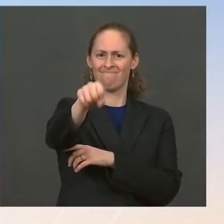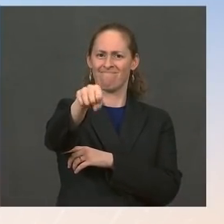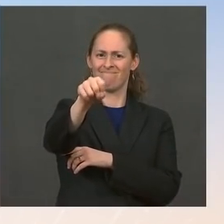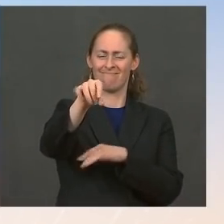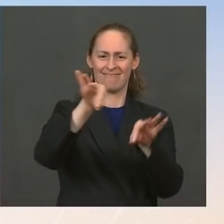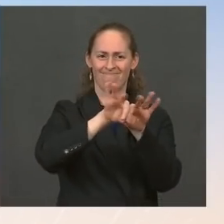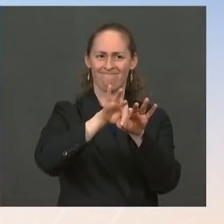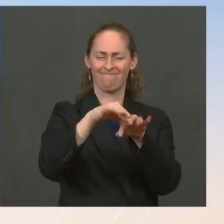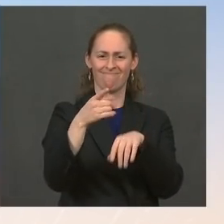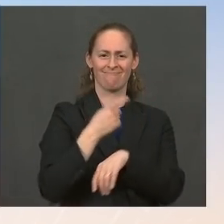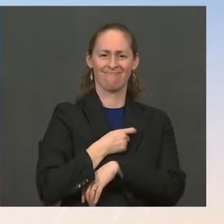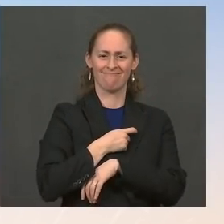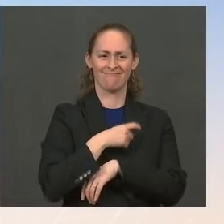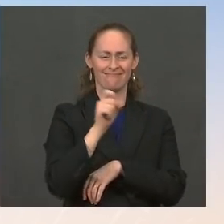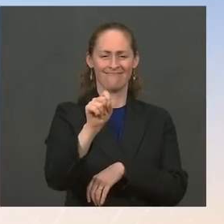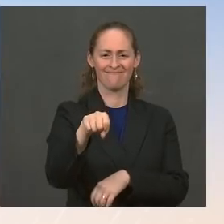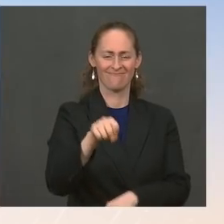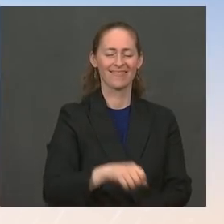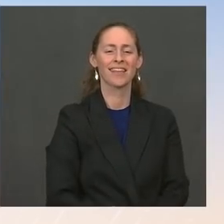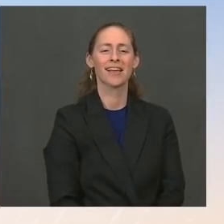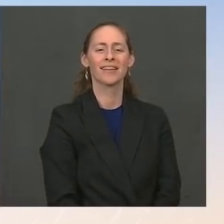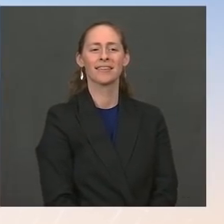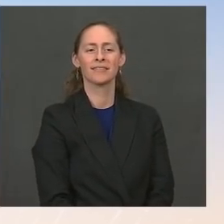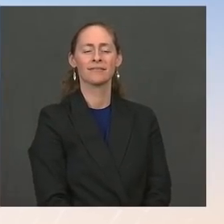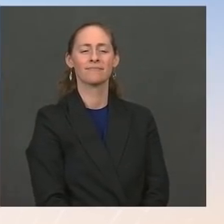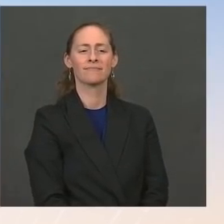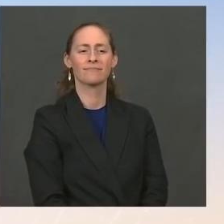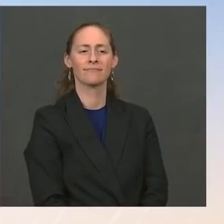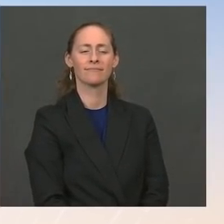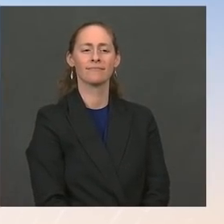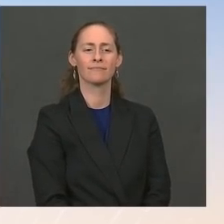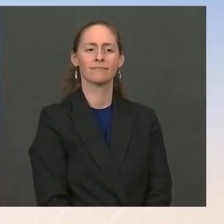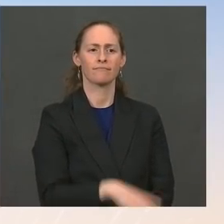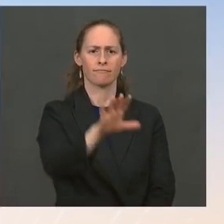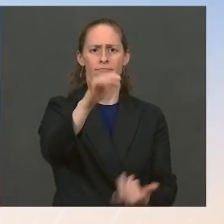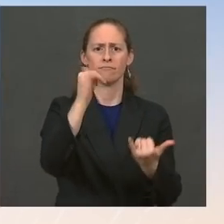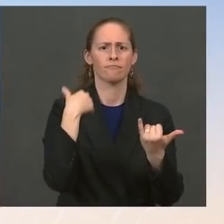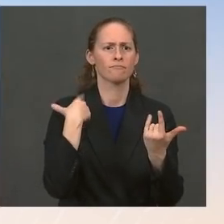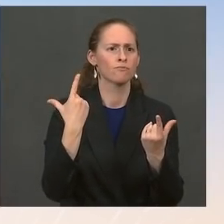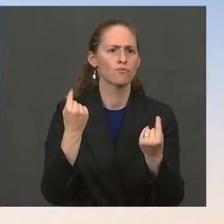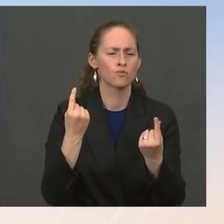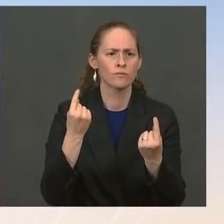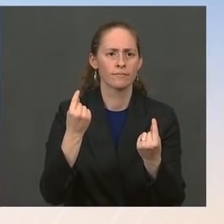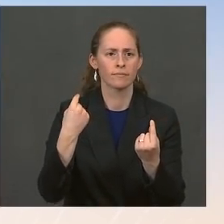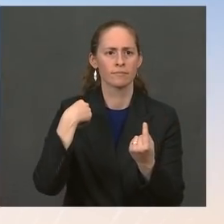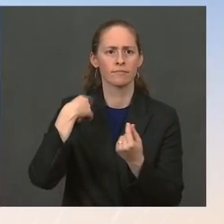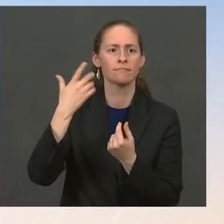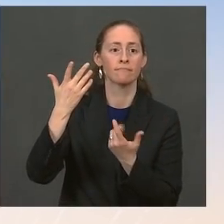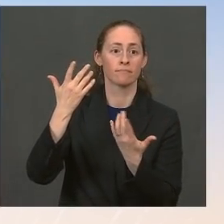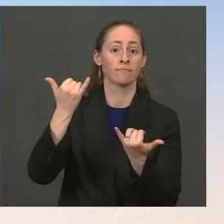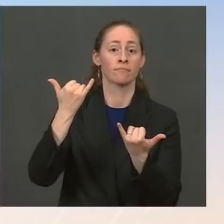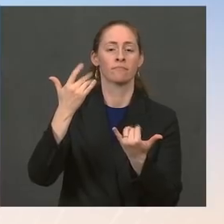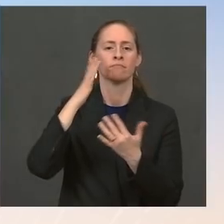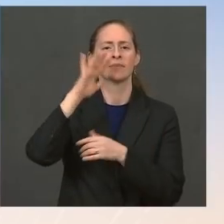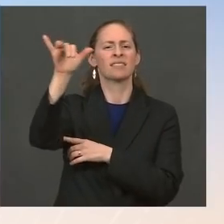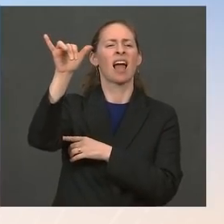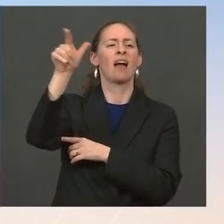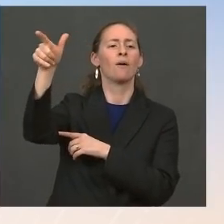I -- we will get you that after the briefing. I can confirm that part of it is staying in a hotel, which -- my daughter did not believe me, but that is accurate.